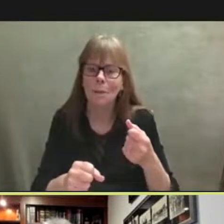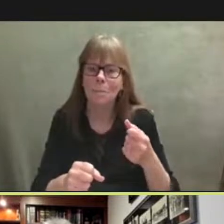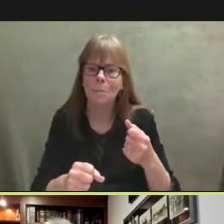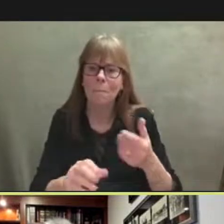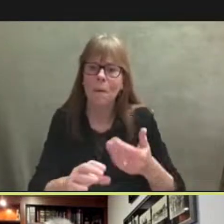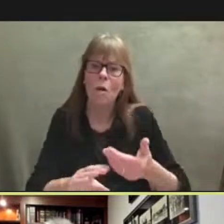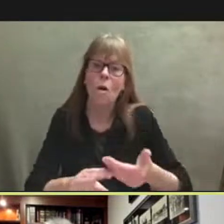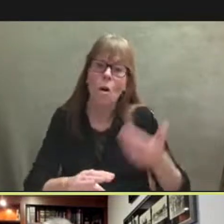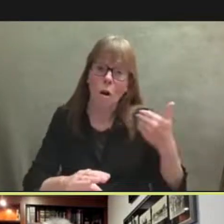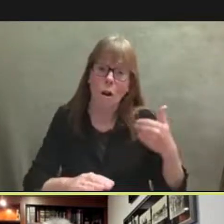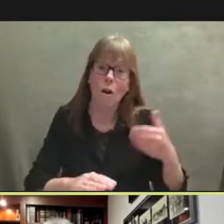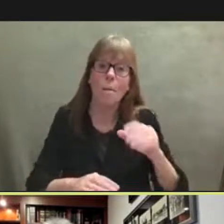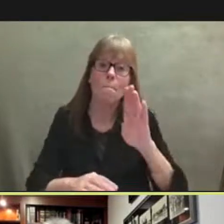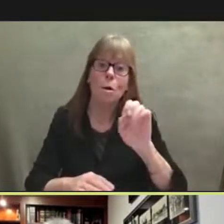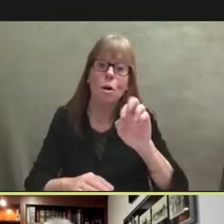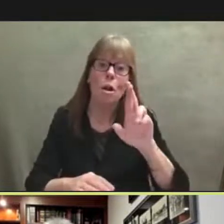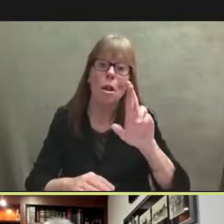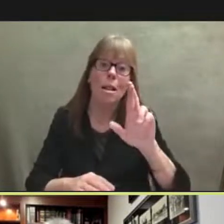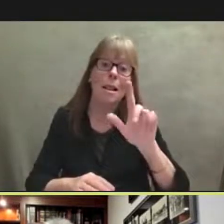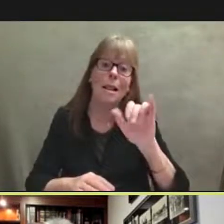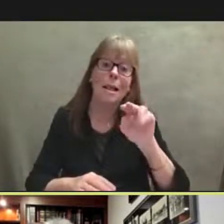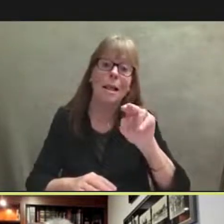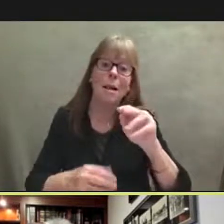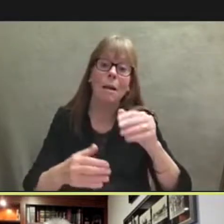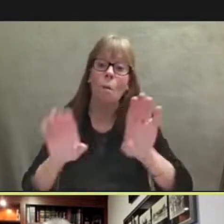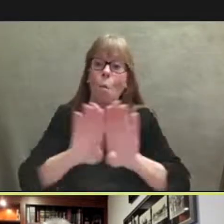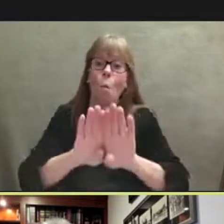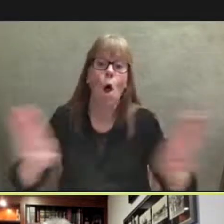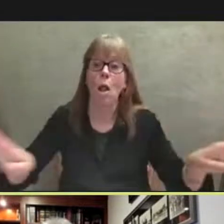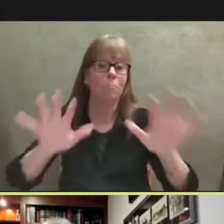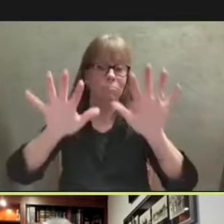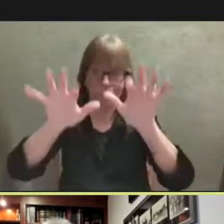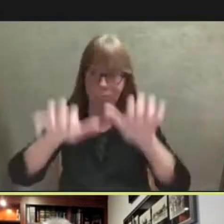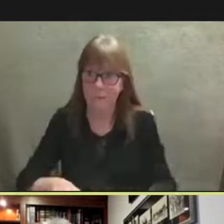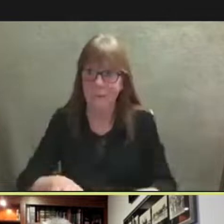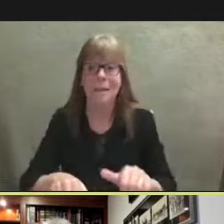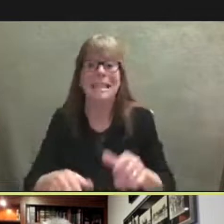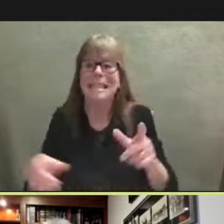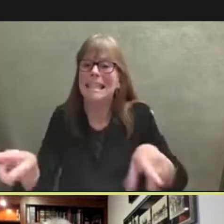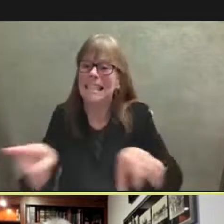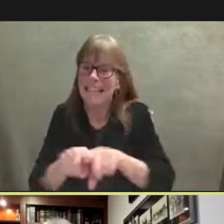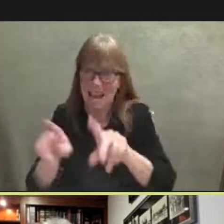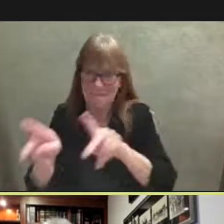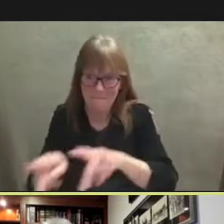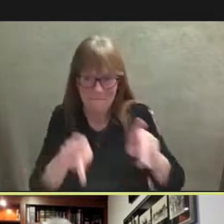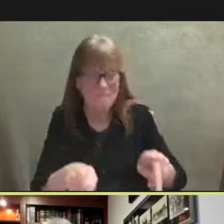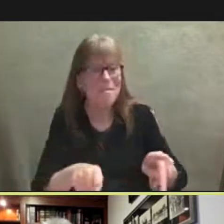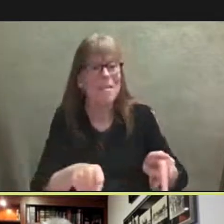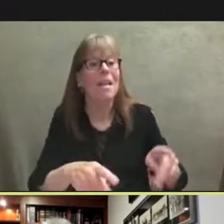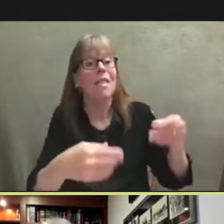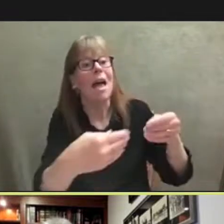as he signed the ADA said, “Let the shameful wall of exclusion finally come tumbling down.” The